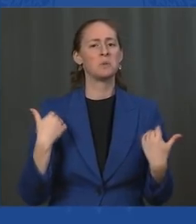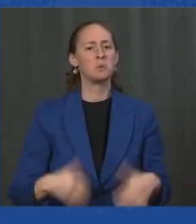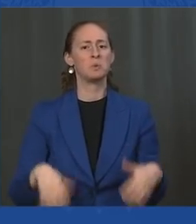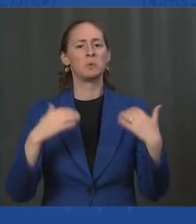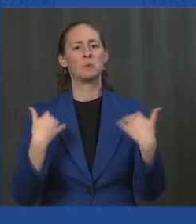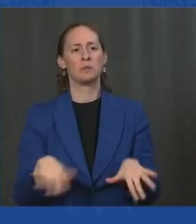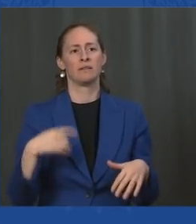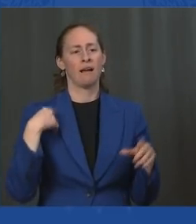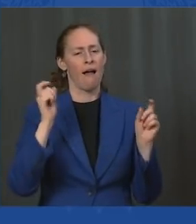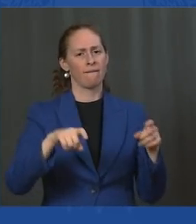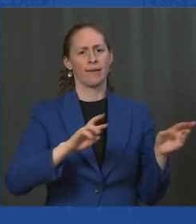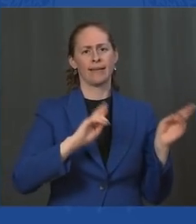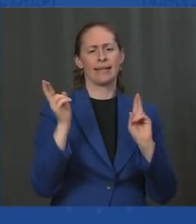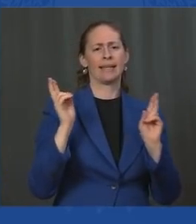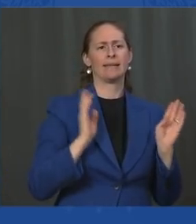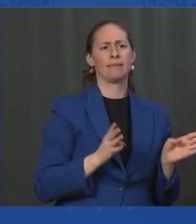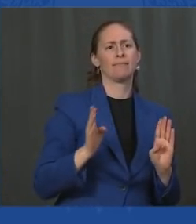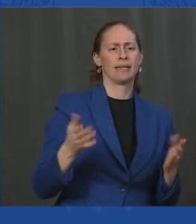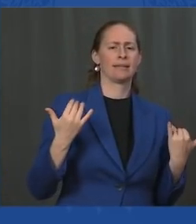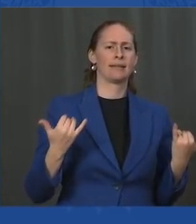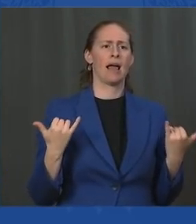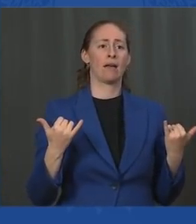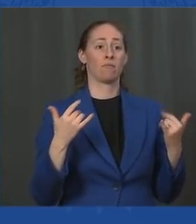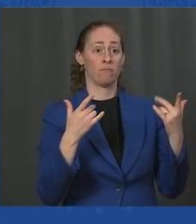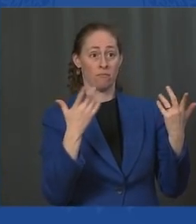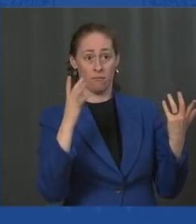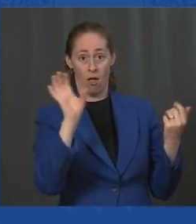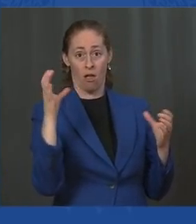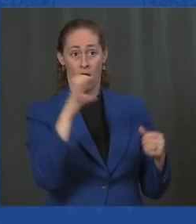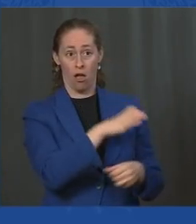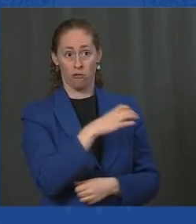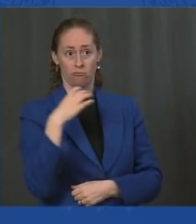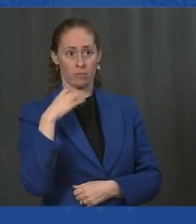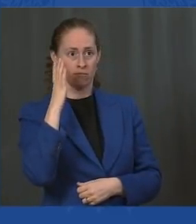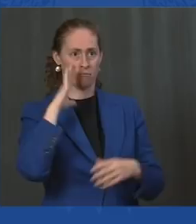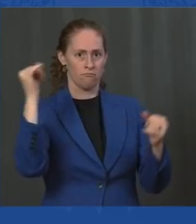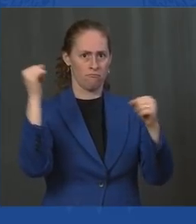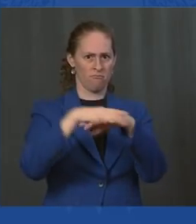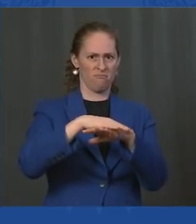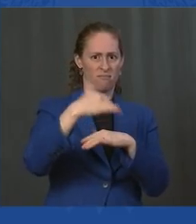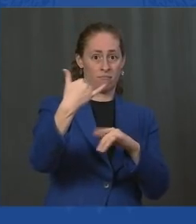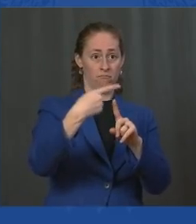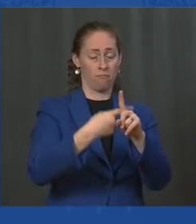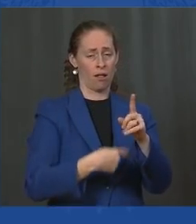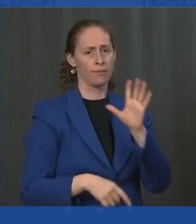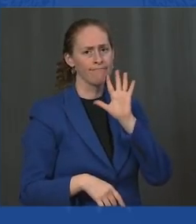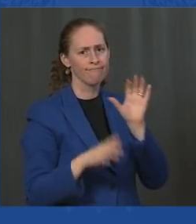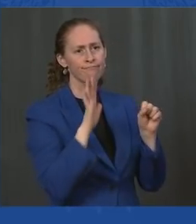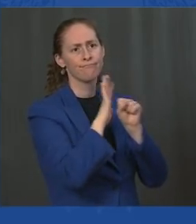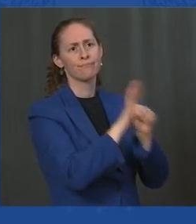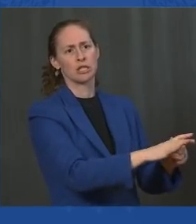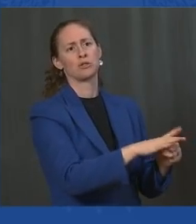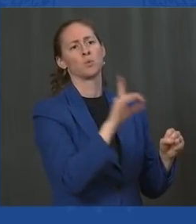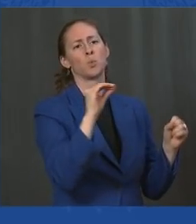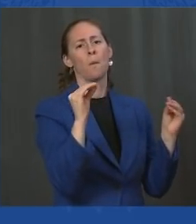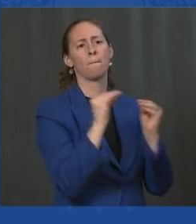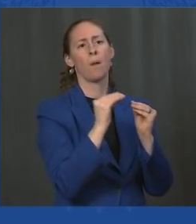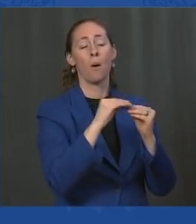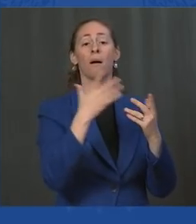When Congress returns this month, I'm going to press for their action on my Build Back Better plan. That's going to make historic investments